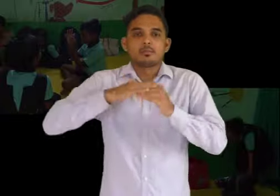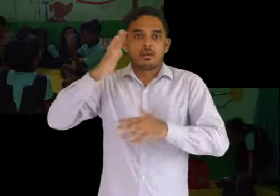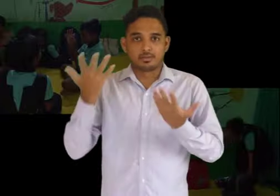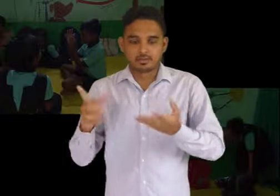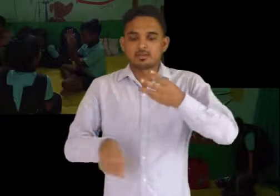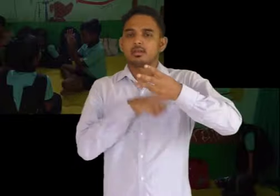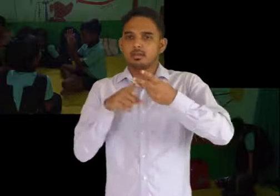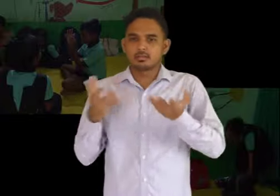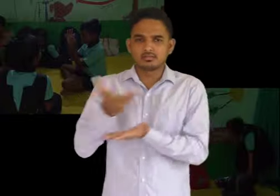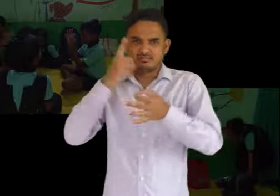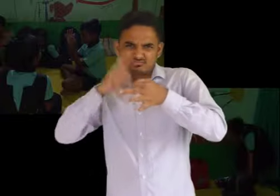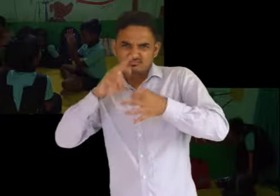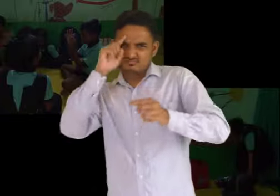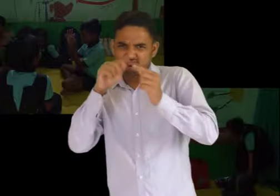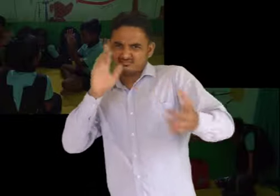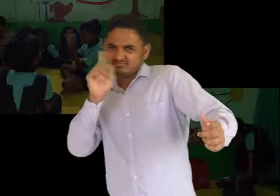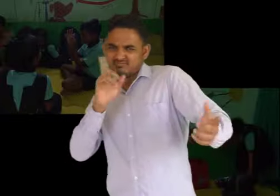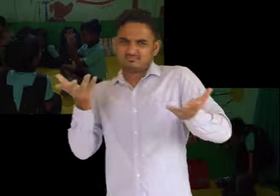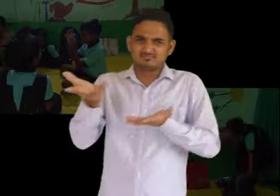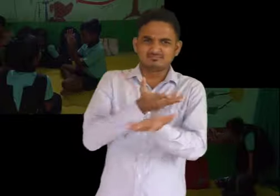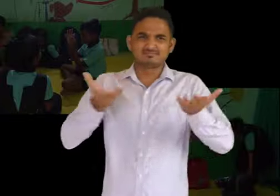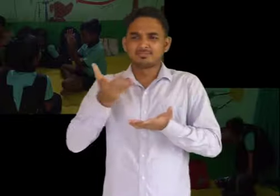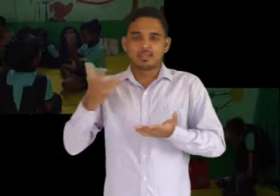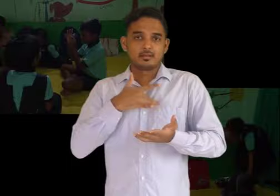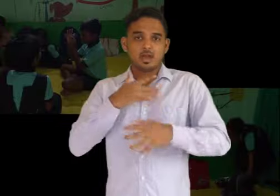benefits it allows children to take the lead in